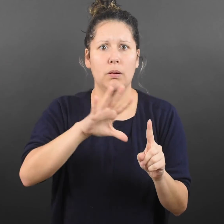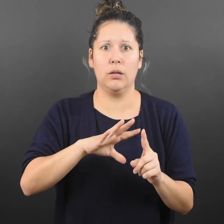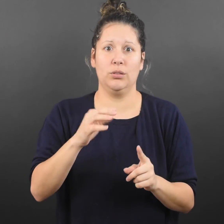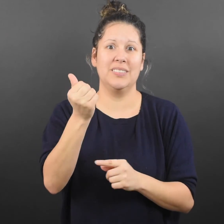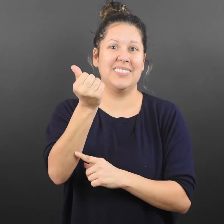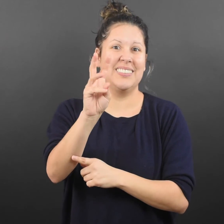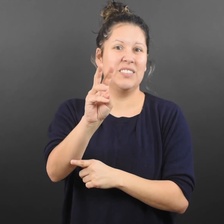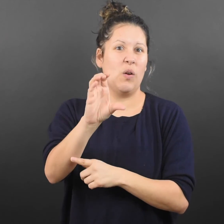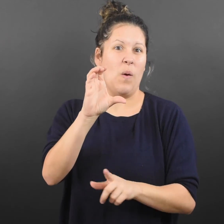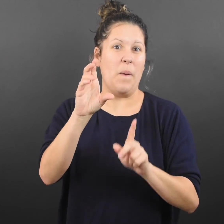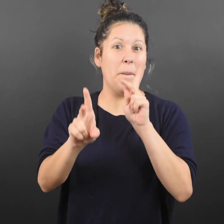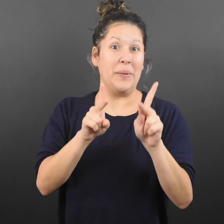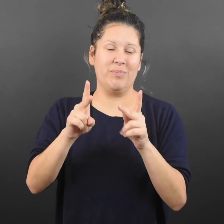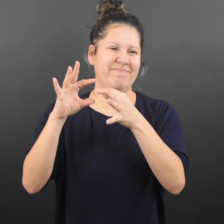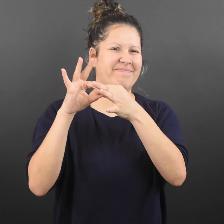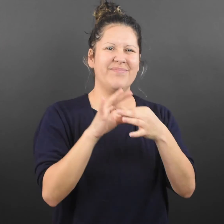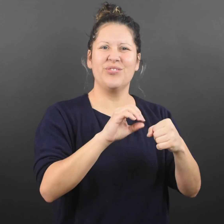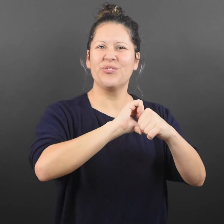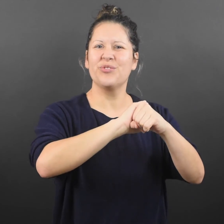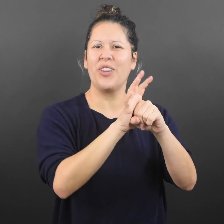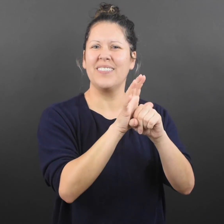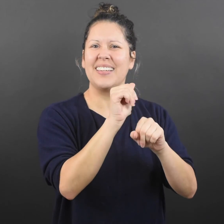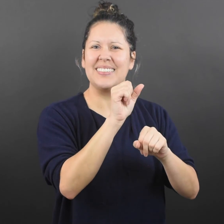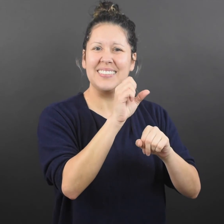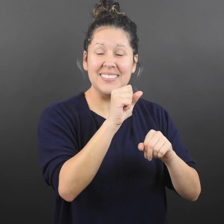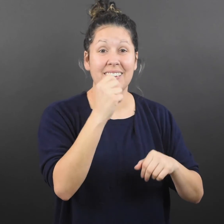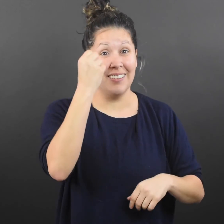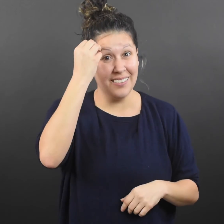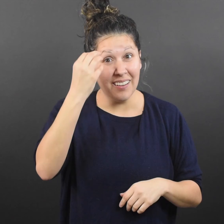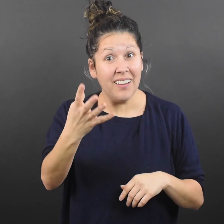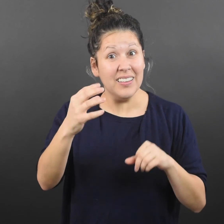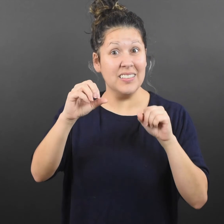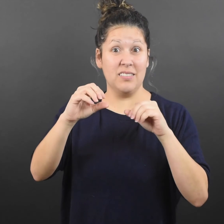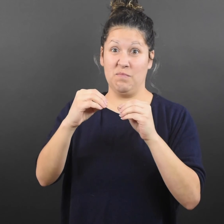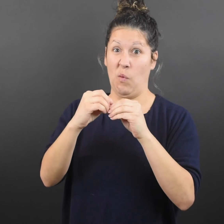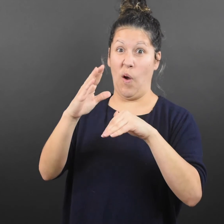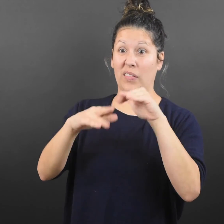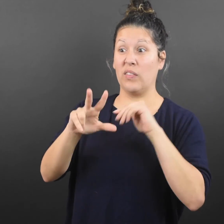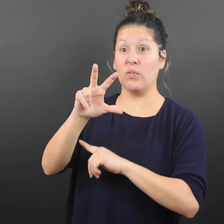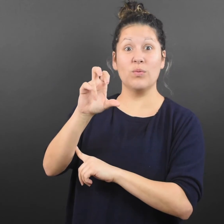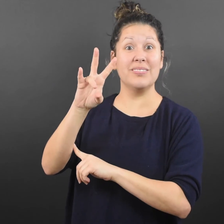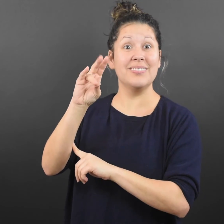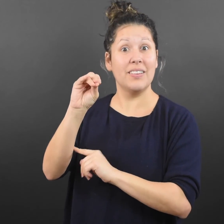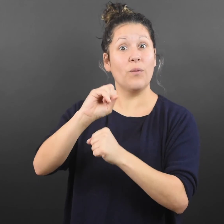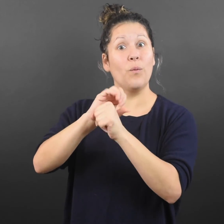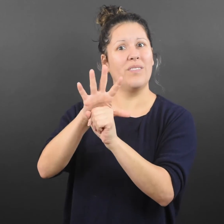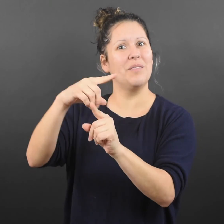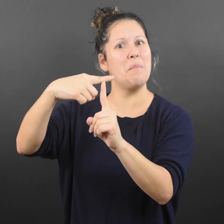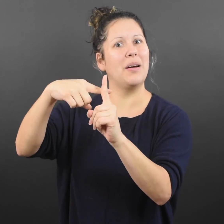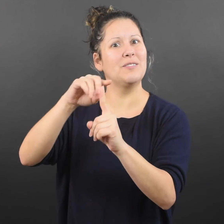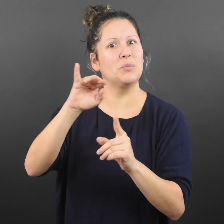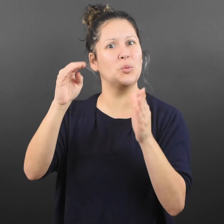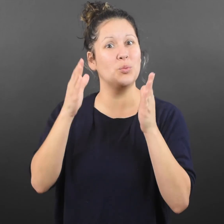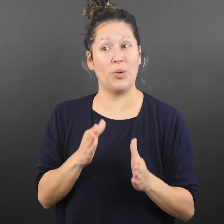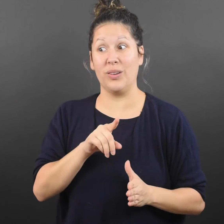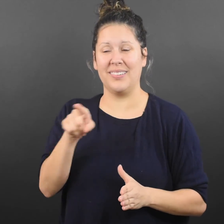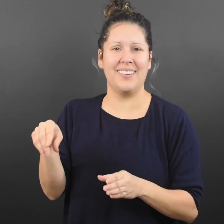370 COVID-positive Minnesotans in the ICU. Hospitals report the vast majority